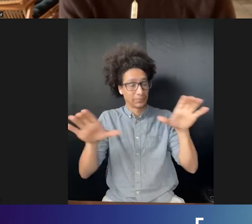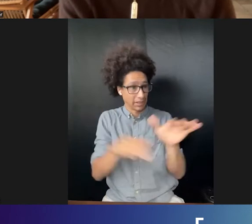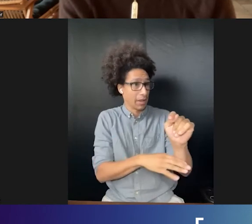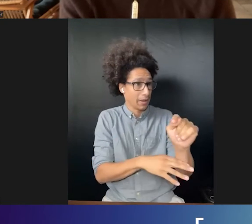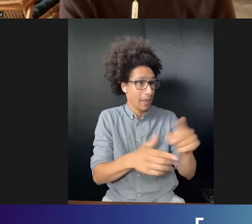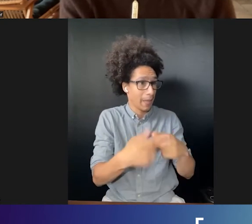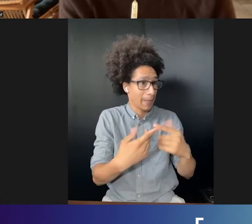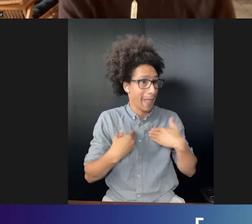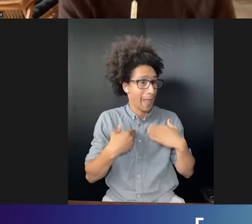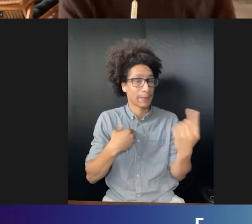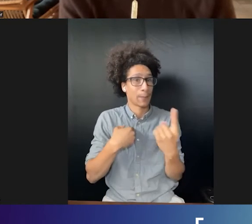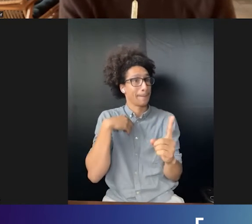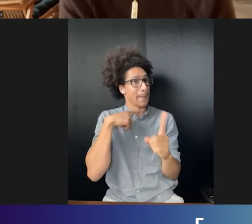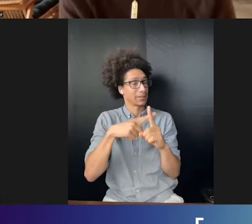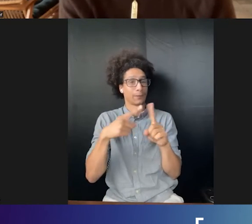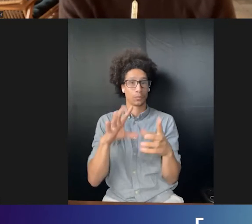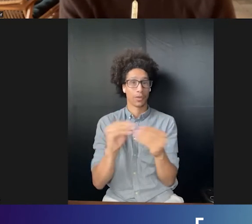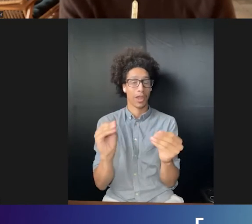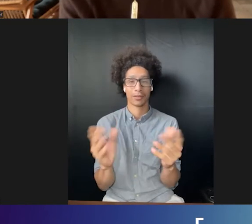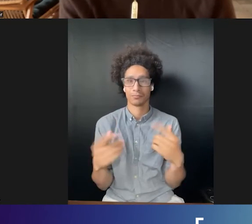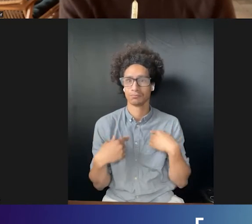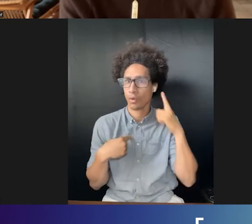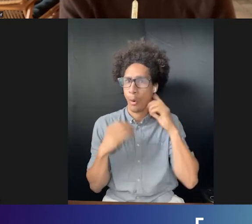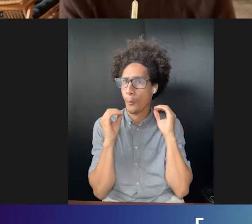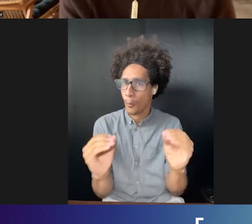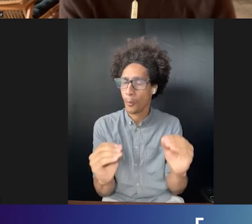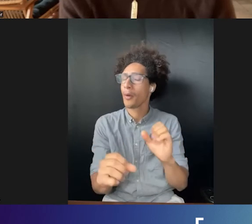So until then, I will I will say really interrogated as my husband.